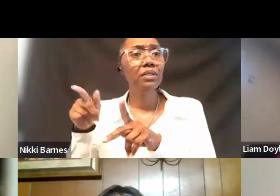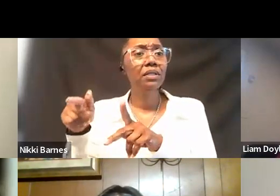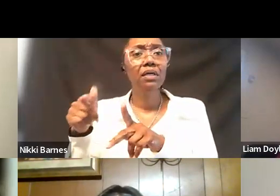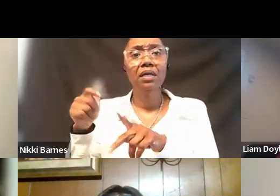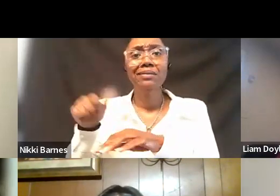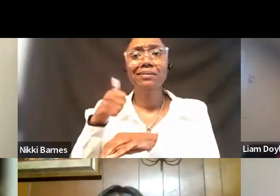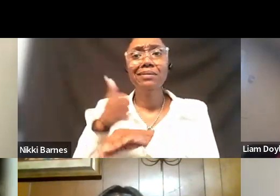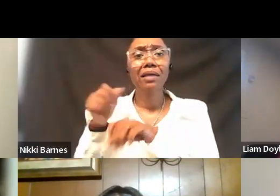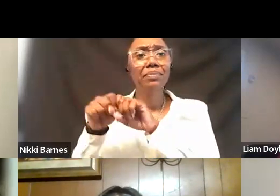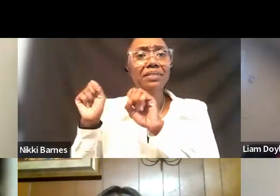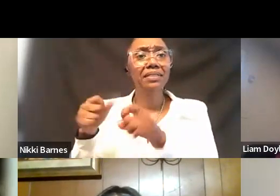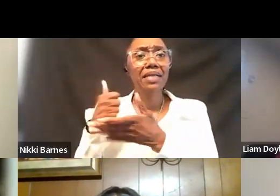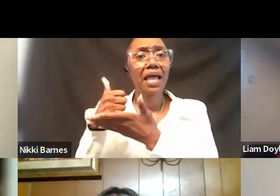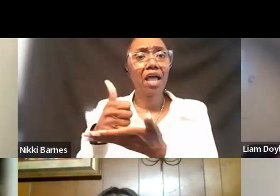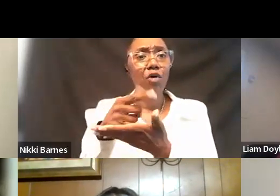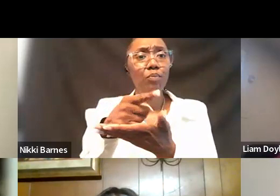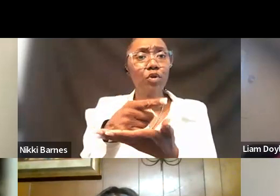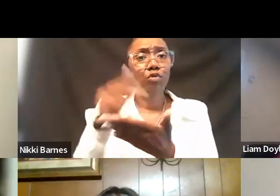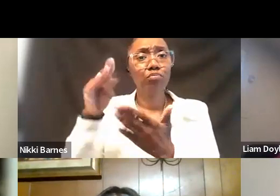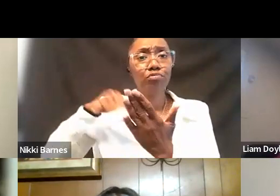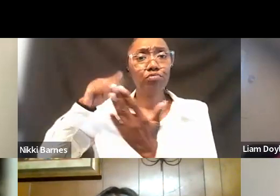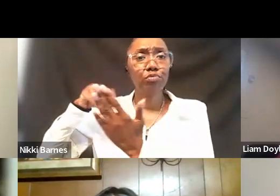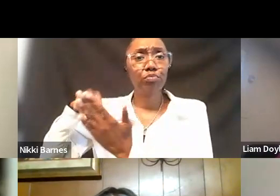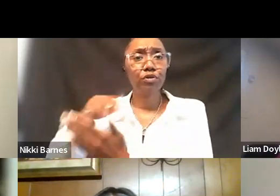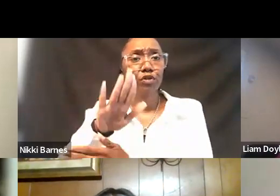That help you do that on your behalf.